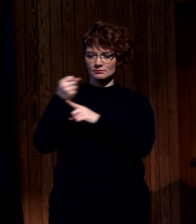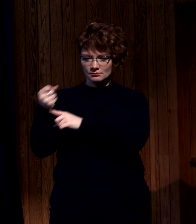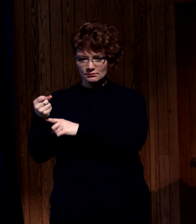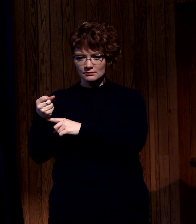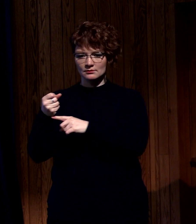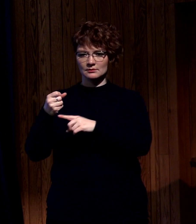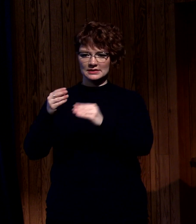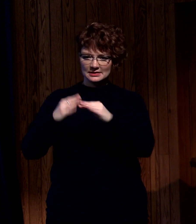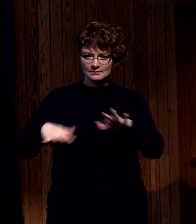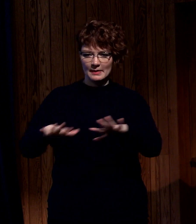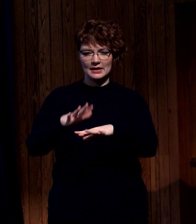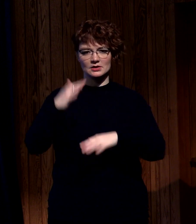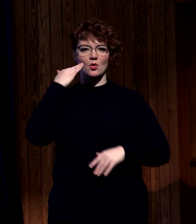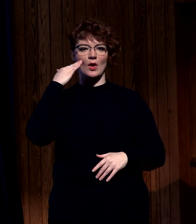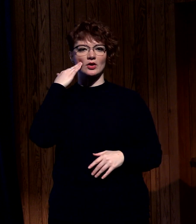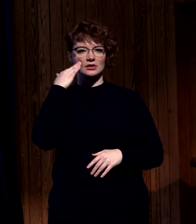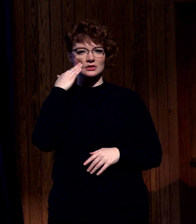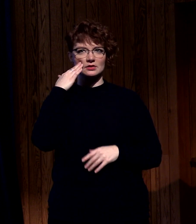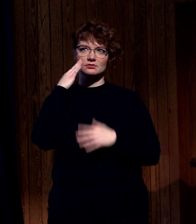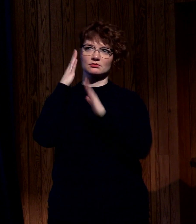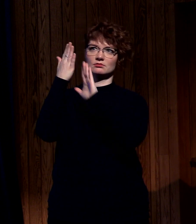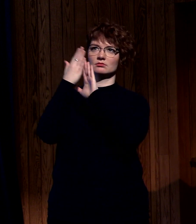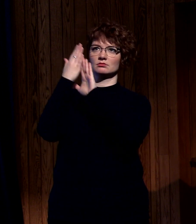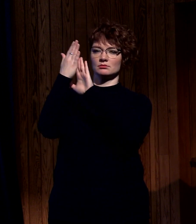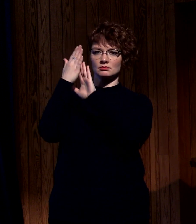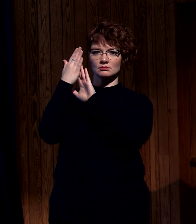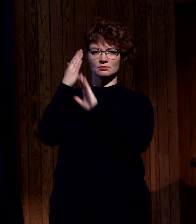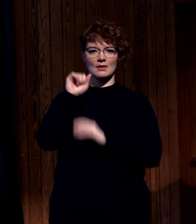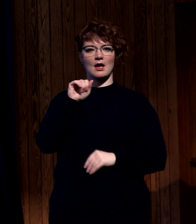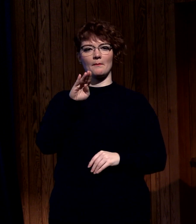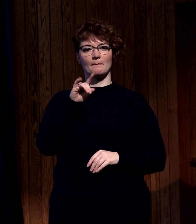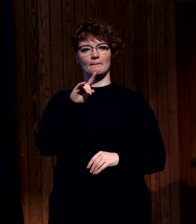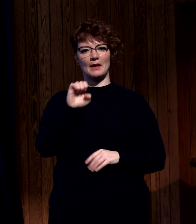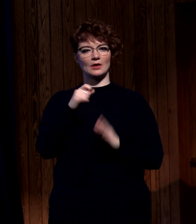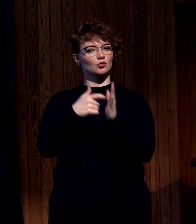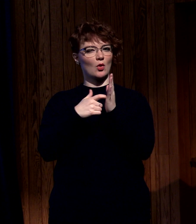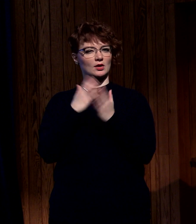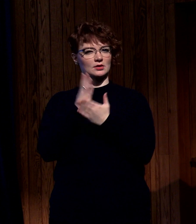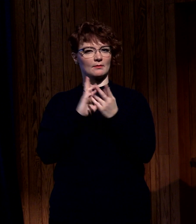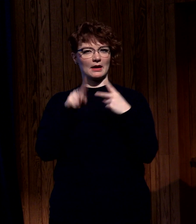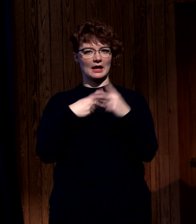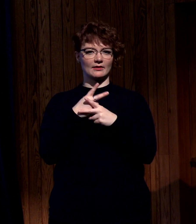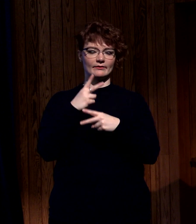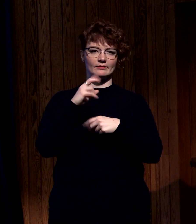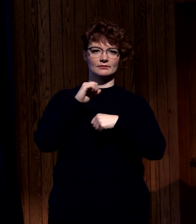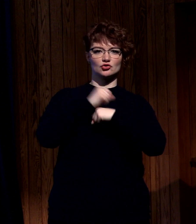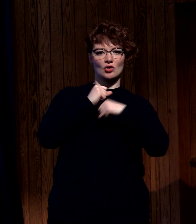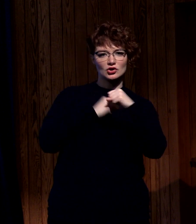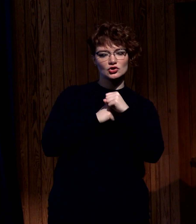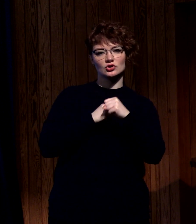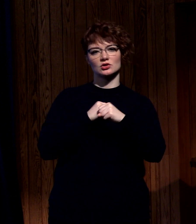awareness abiding requires a structure, a schedule, a Rule of